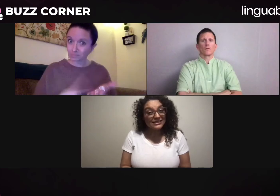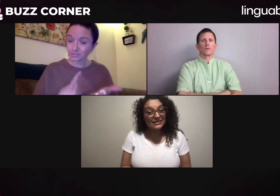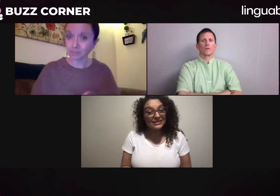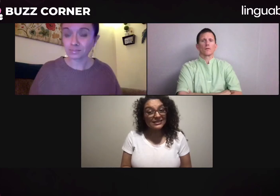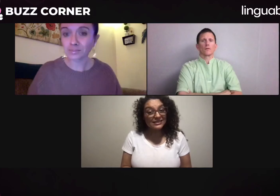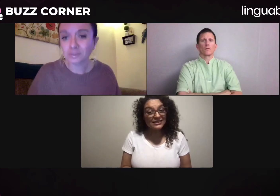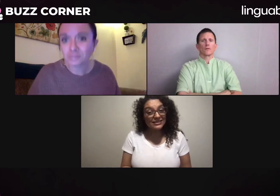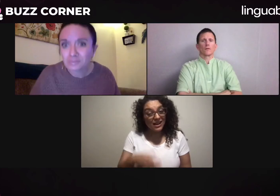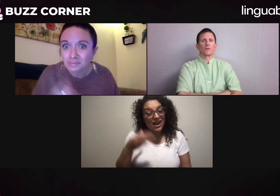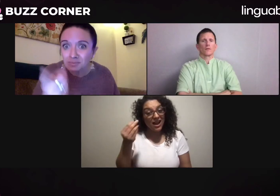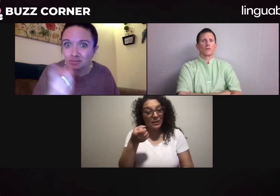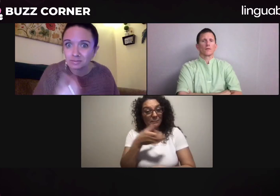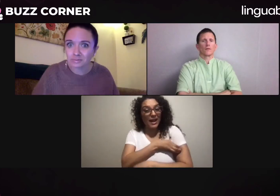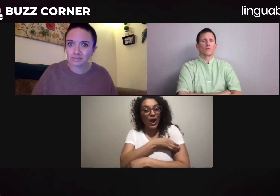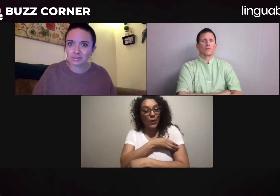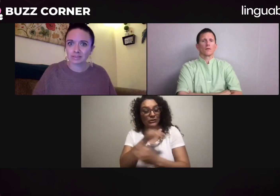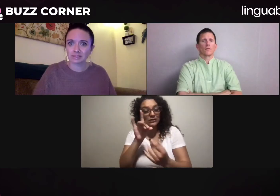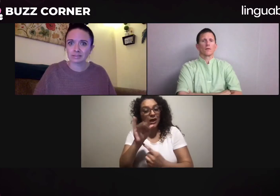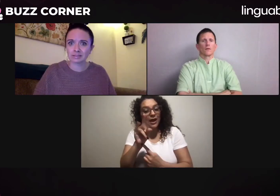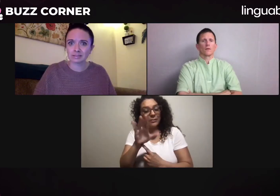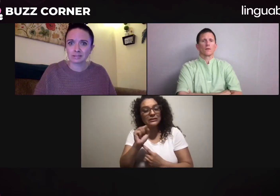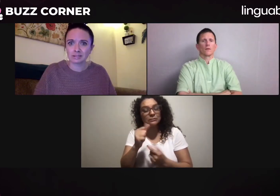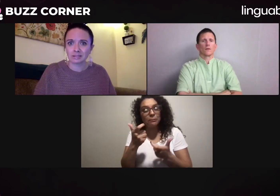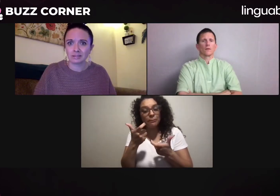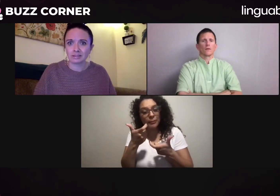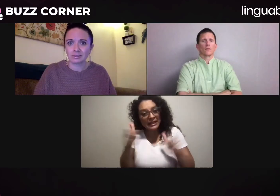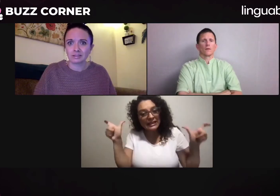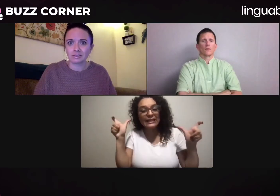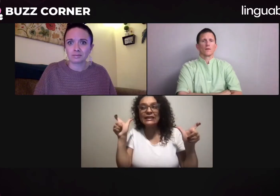we have to take that, internalize it, and grow and improve, right?